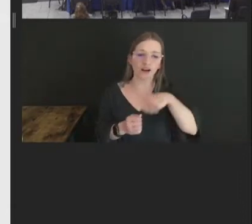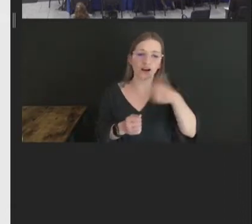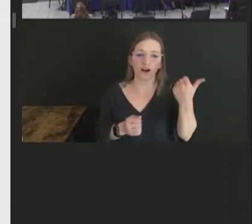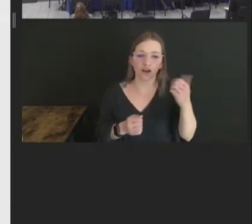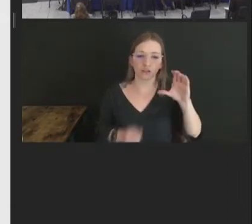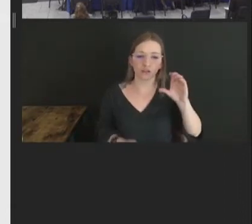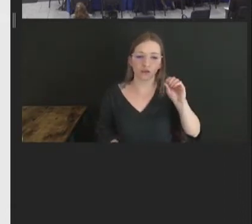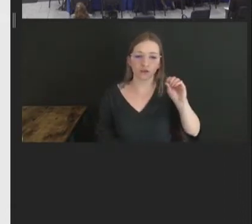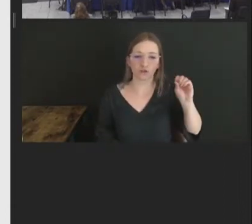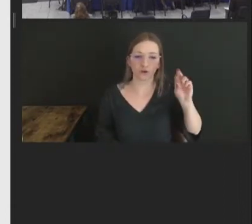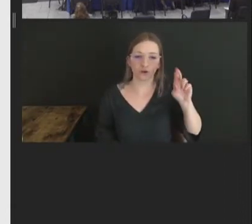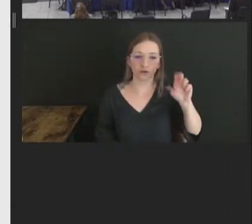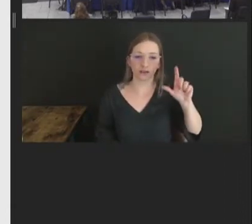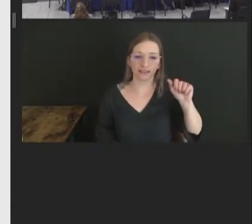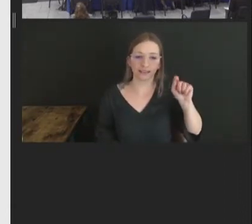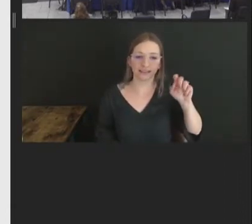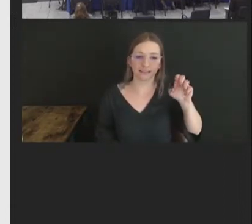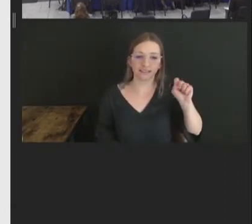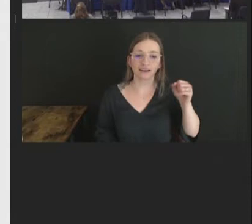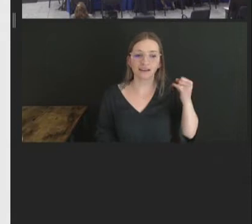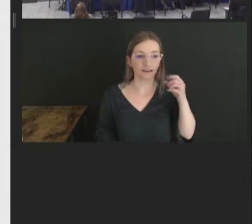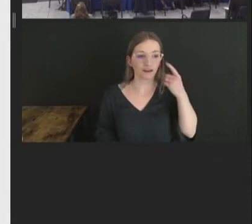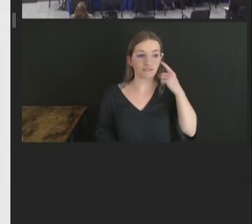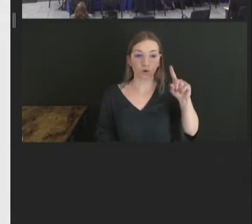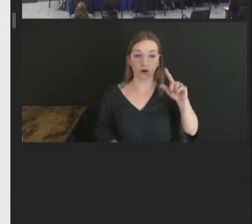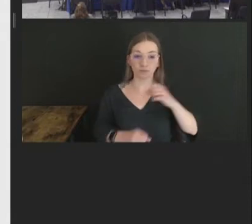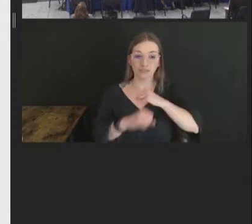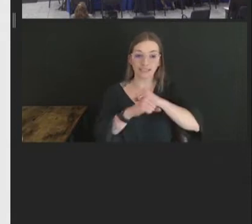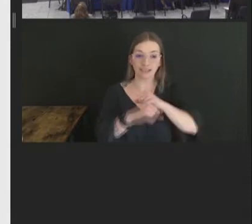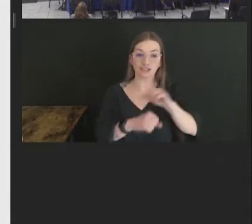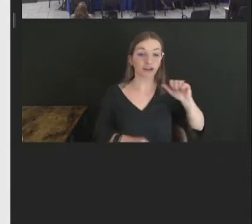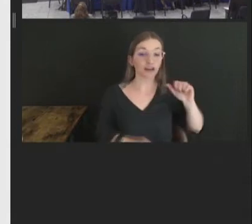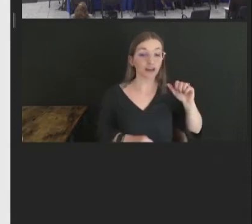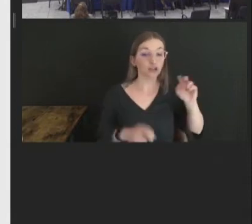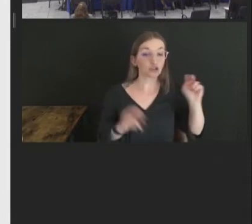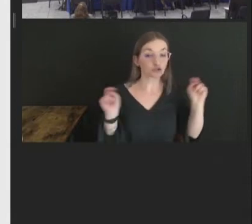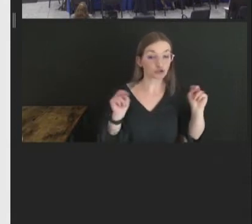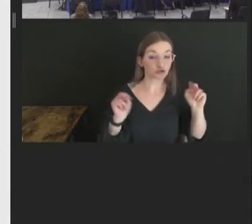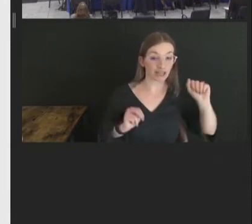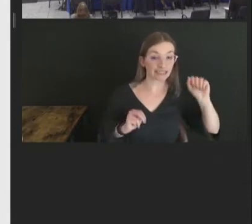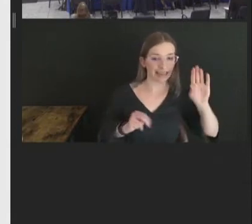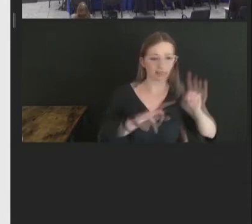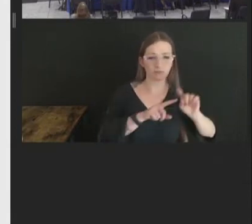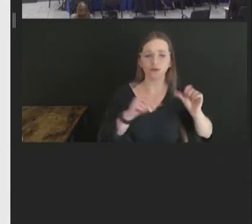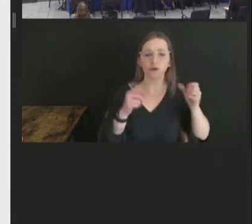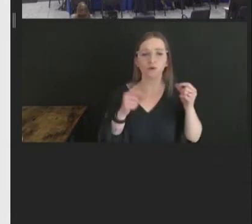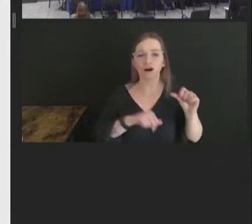other than neutralizing antibodies against various manifestations of disease? Thank you.